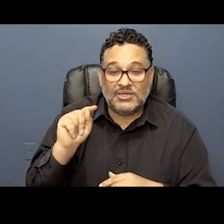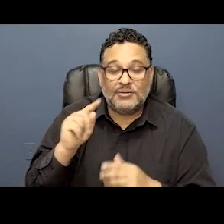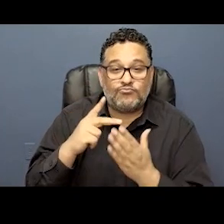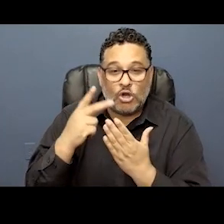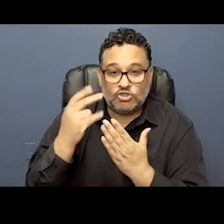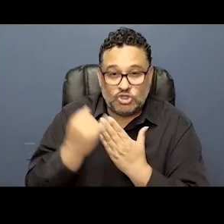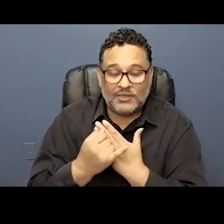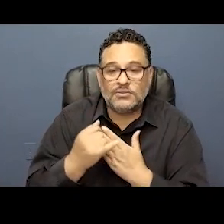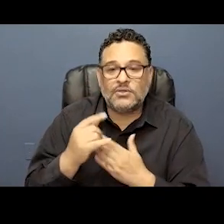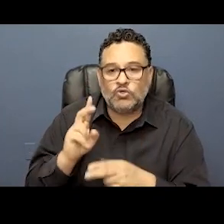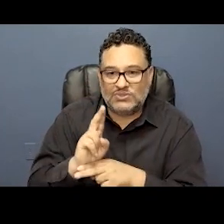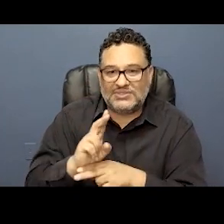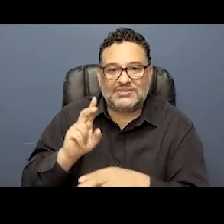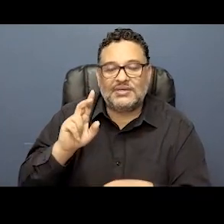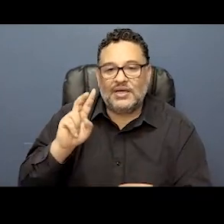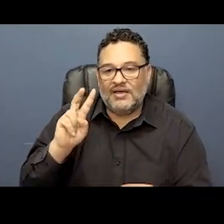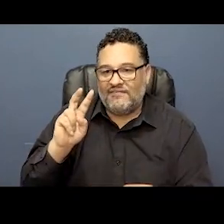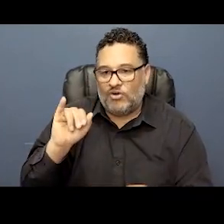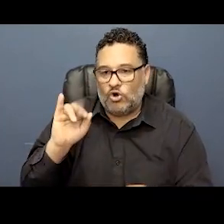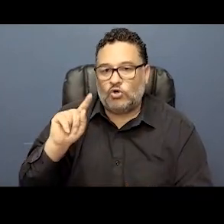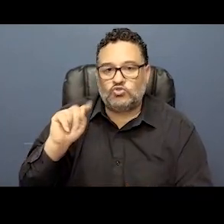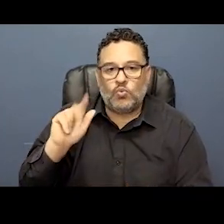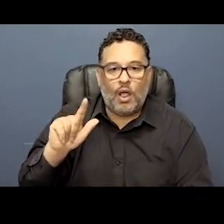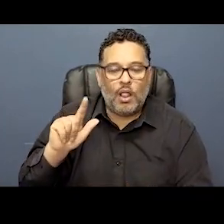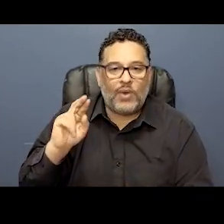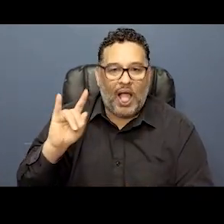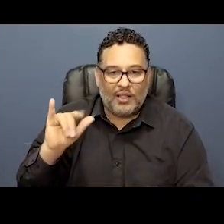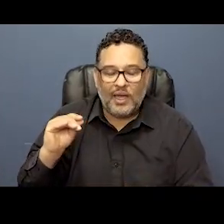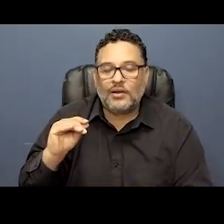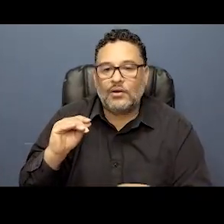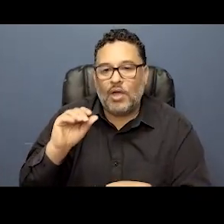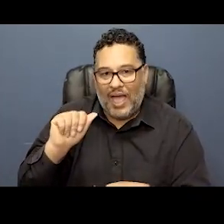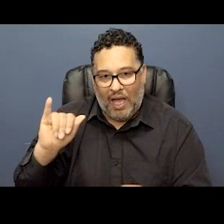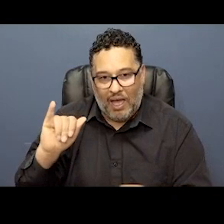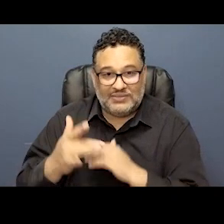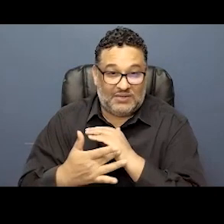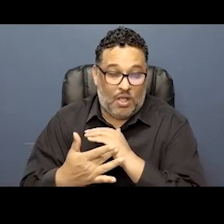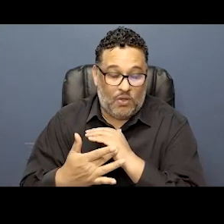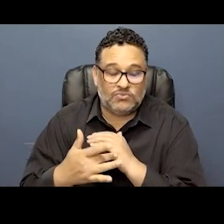leverages virtual reality and artificial intelligence technologies to train and